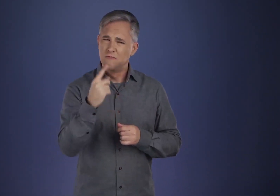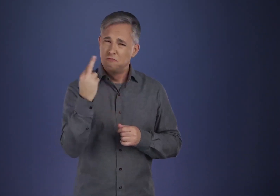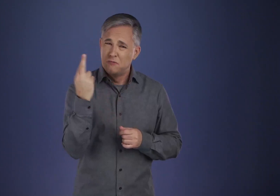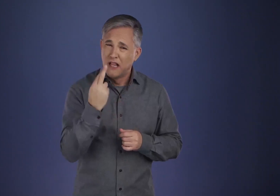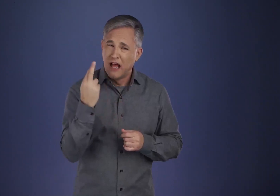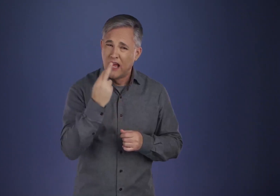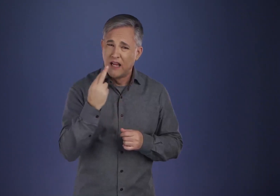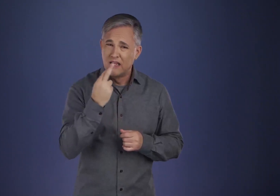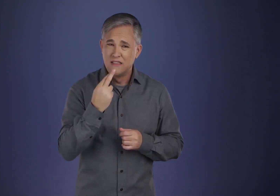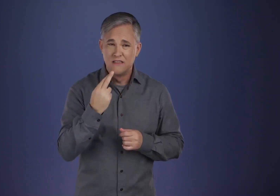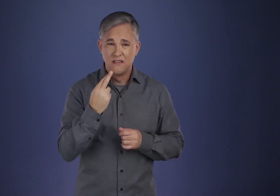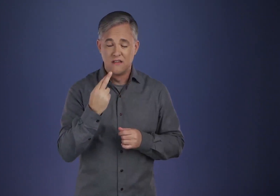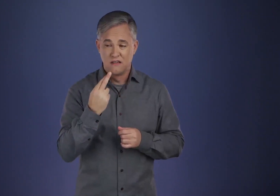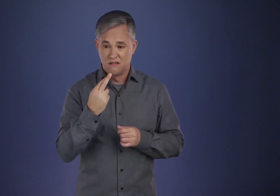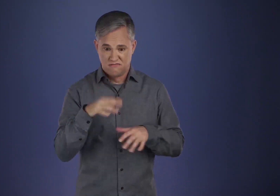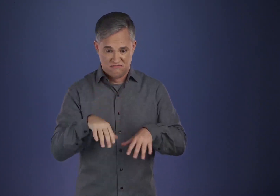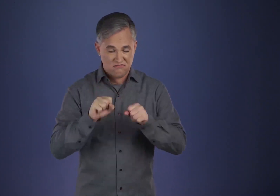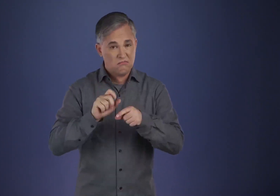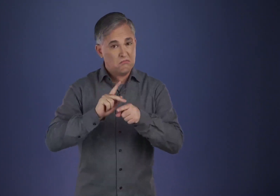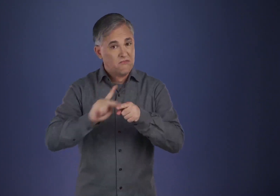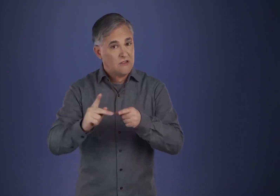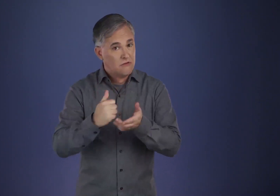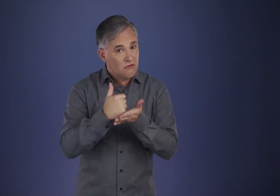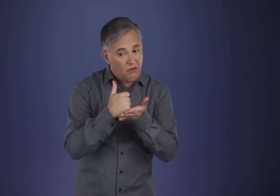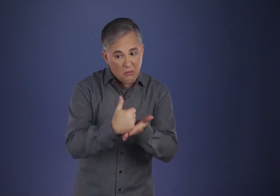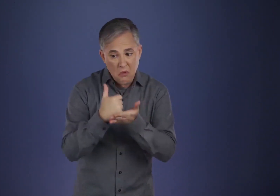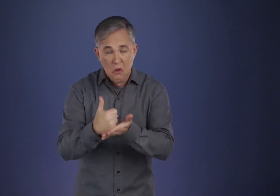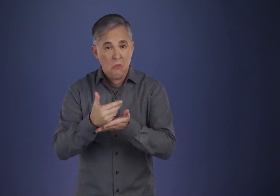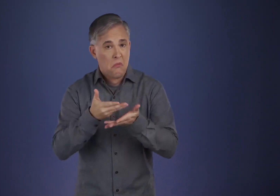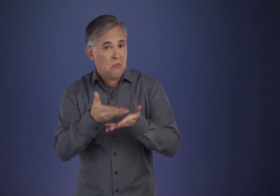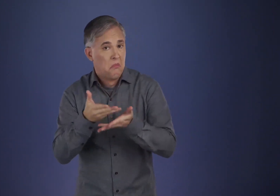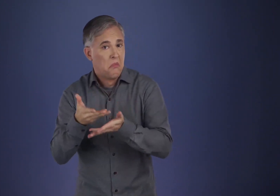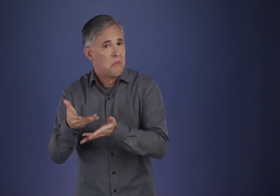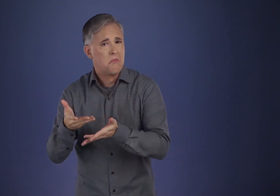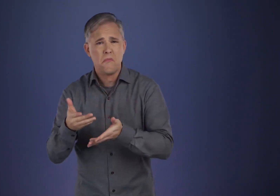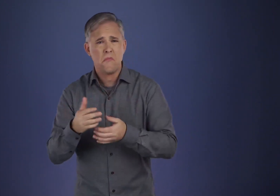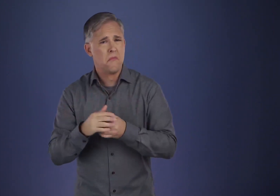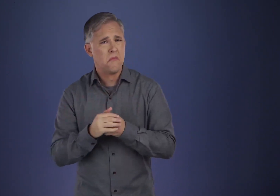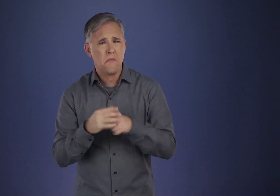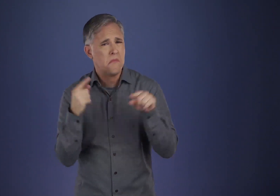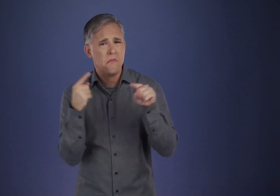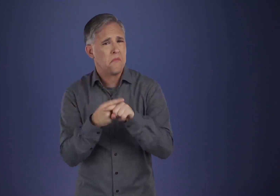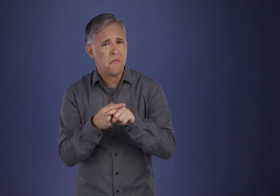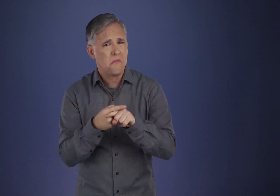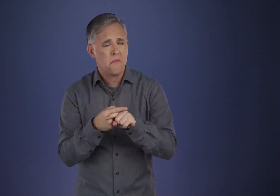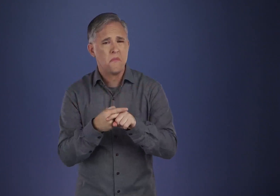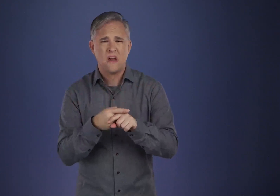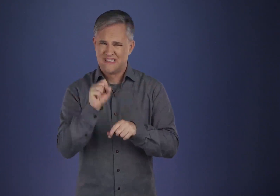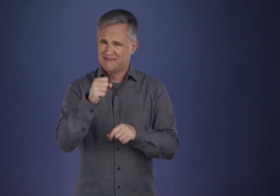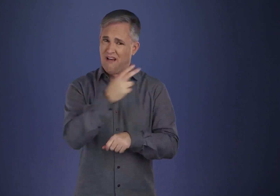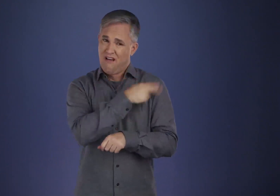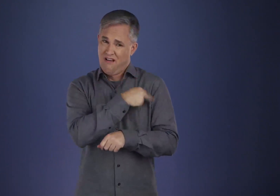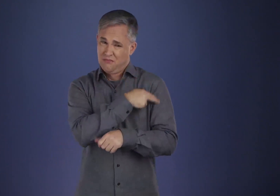The speaker’s voice grew more confident. ‘Don’t you realize,’ he went on, ‘that you can never become a professional?